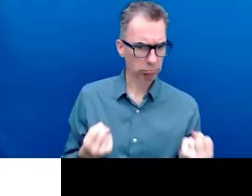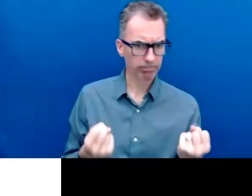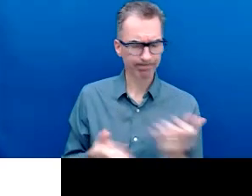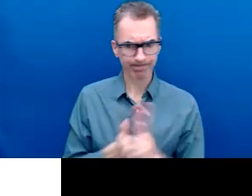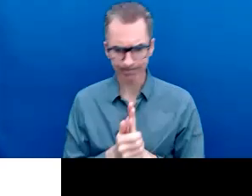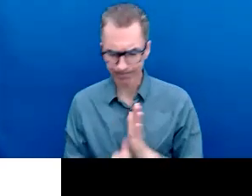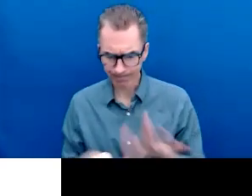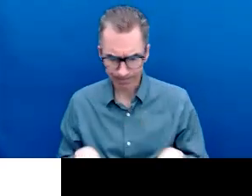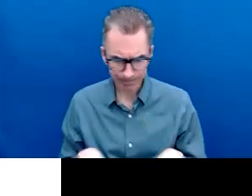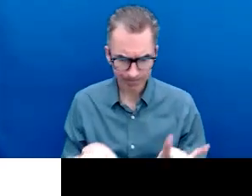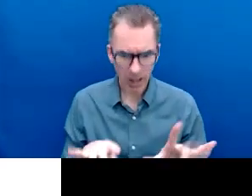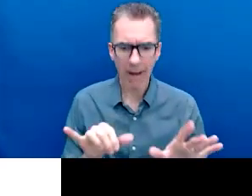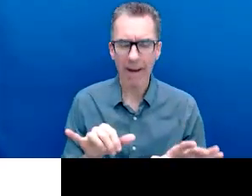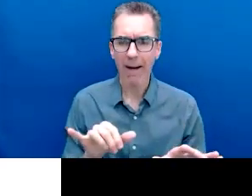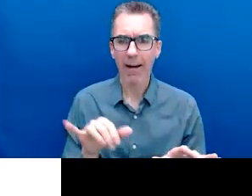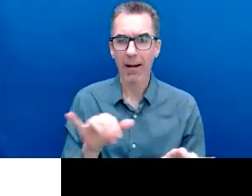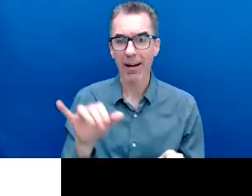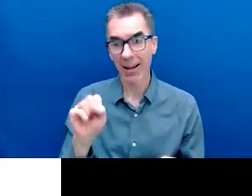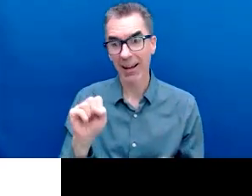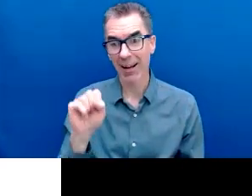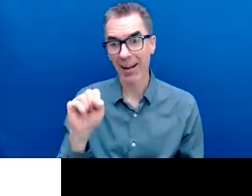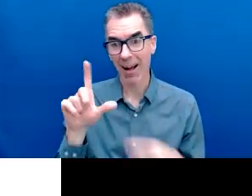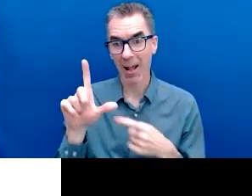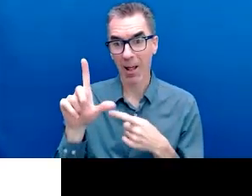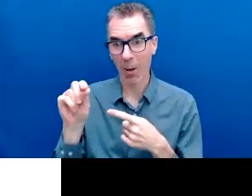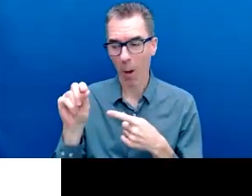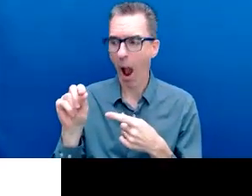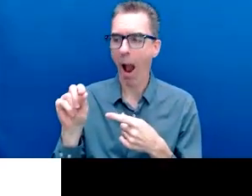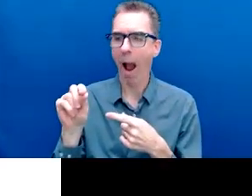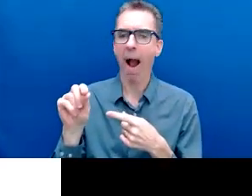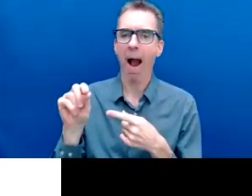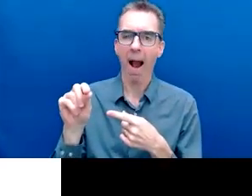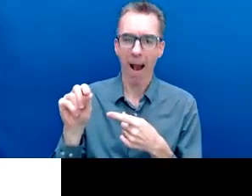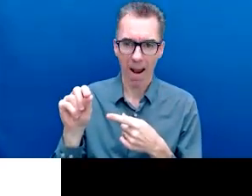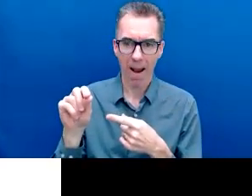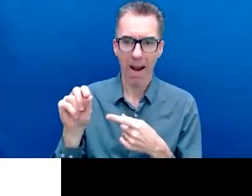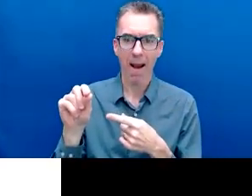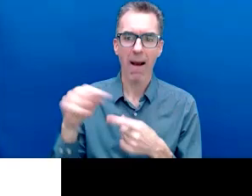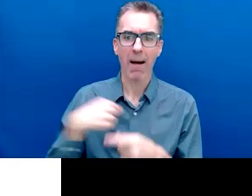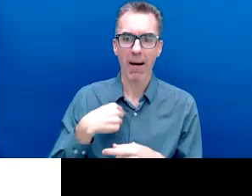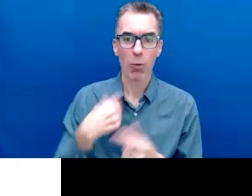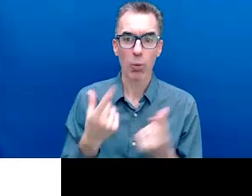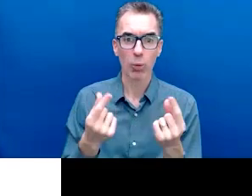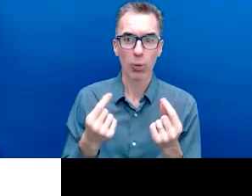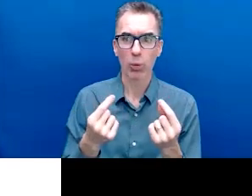and SLOs came into my life. I started to really look at, okay,